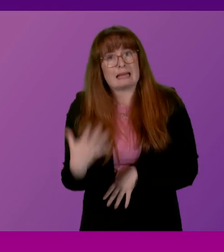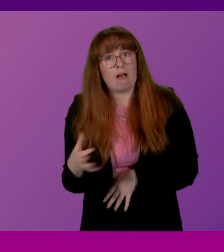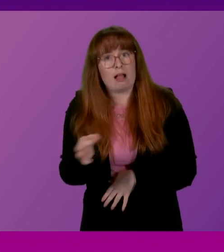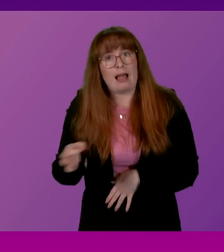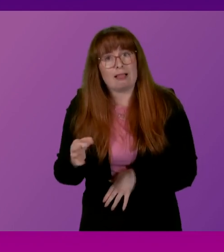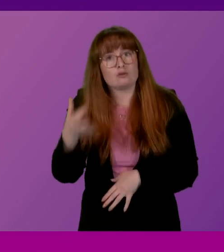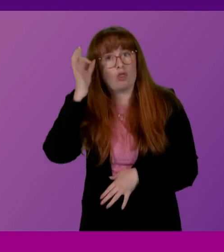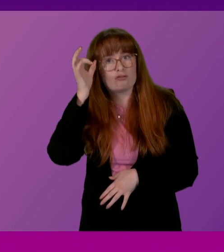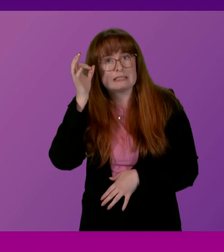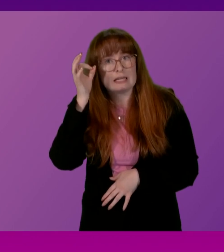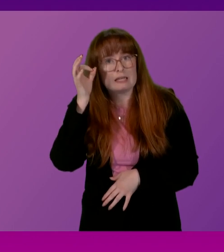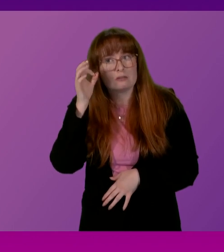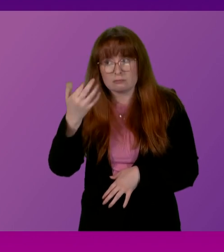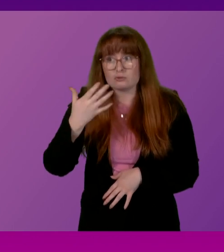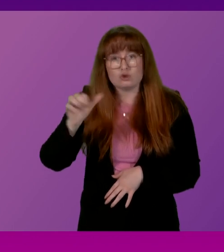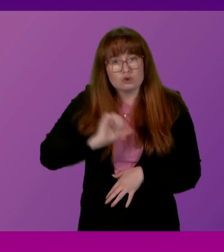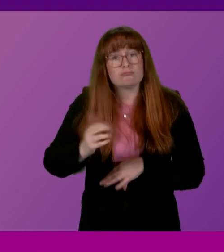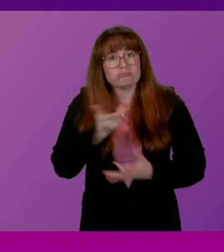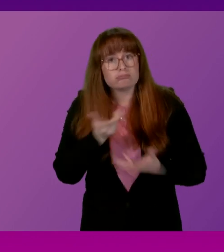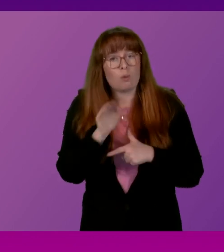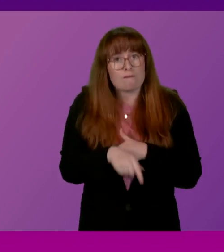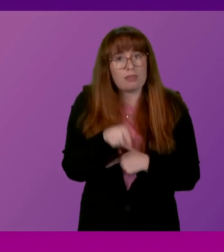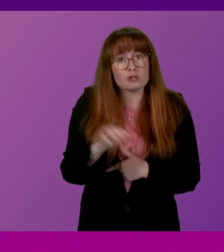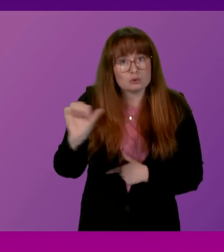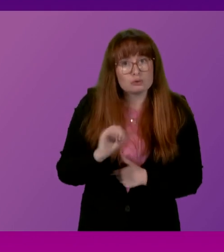Let us have that conversation about the art of the possible.